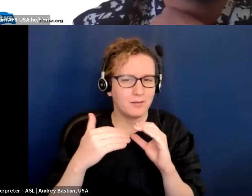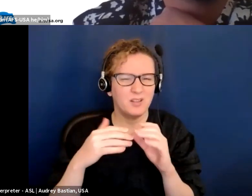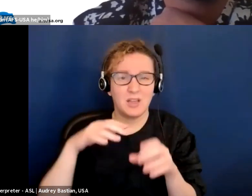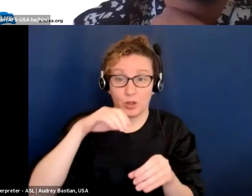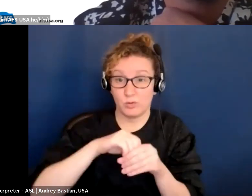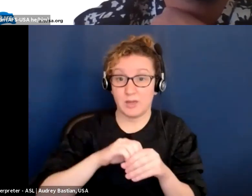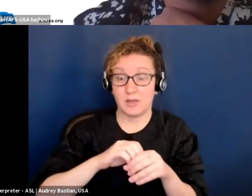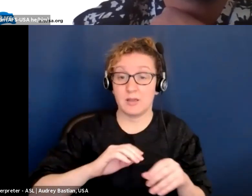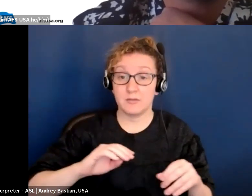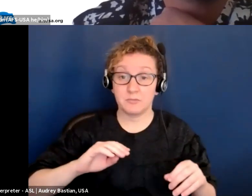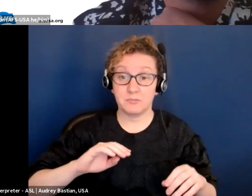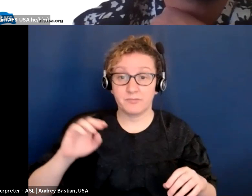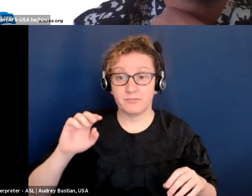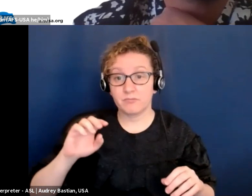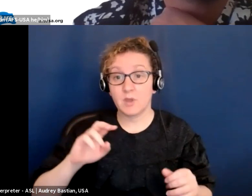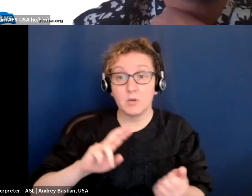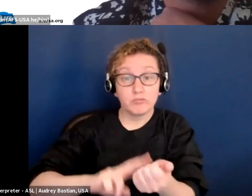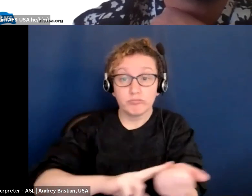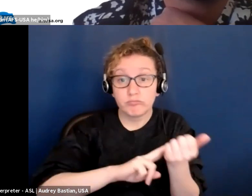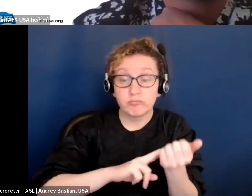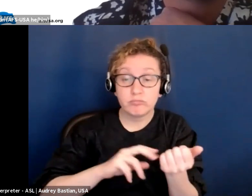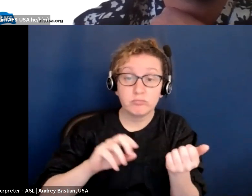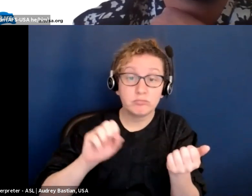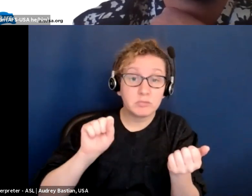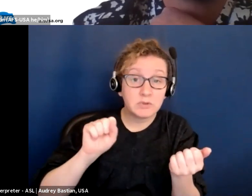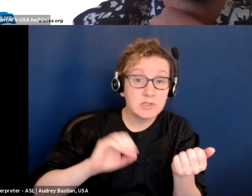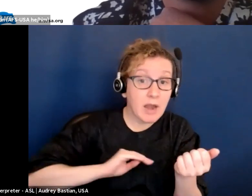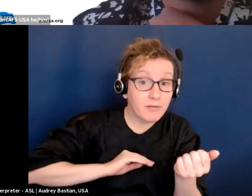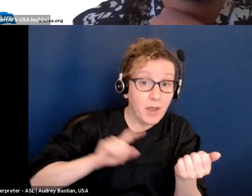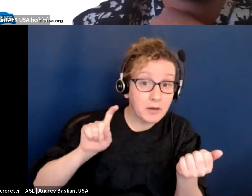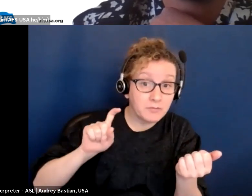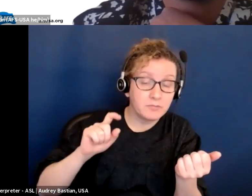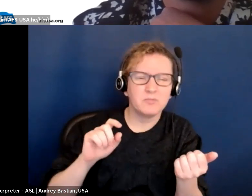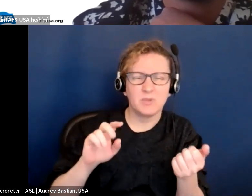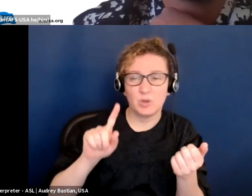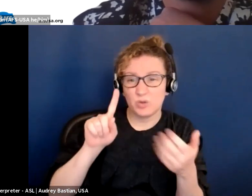and follow-up resources. Keep an eye out for that. You should also